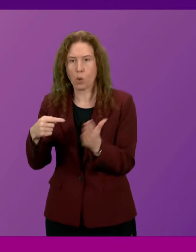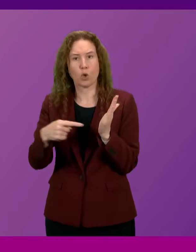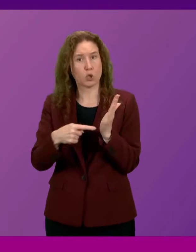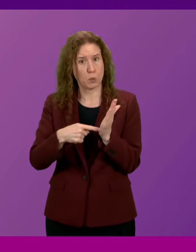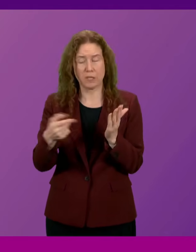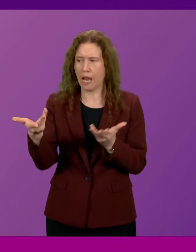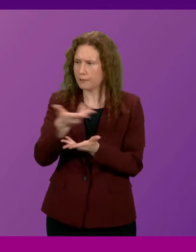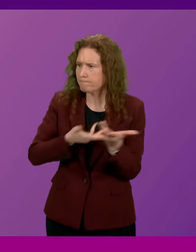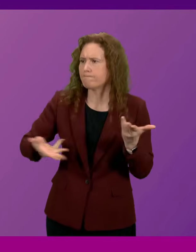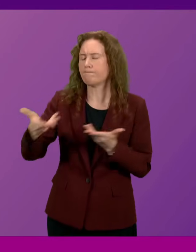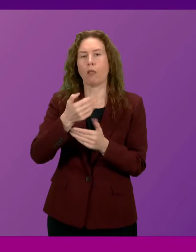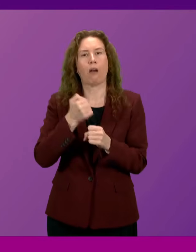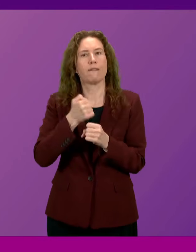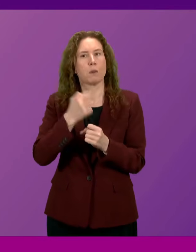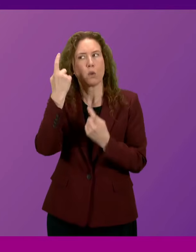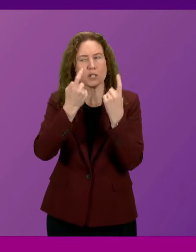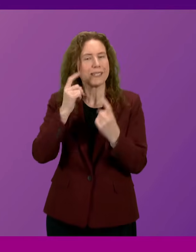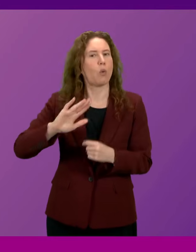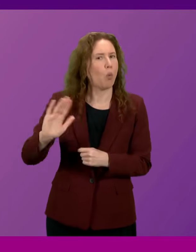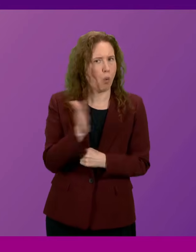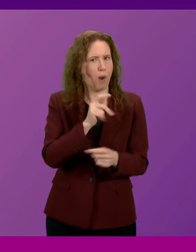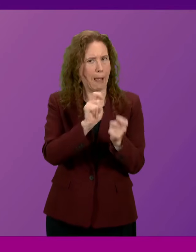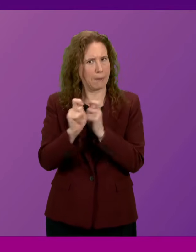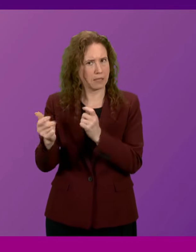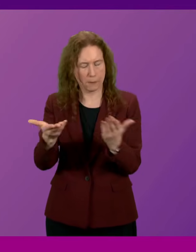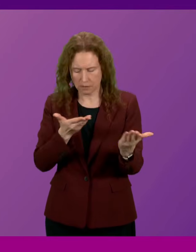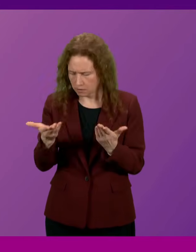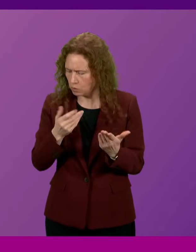will consider all the amendments that are submitted to come to the right conclusion.